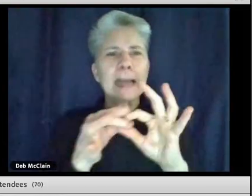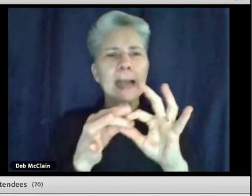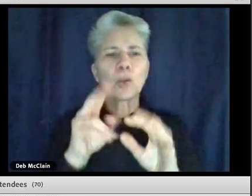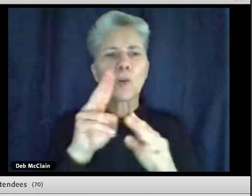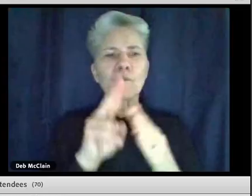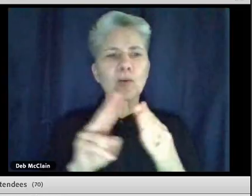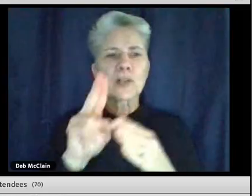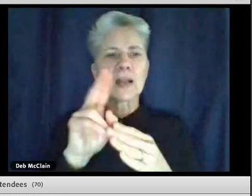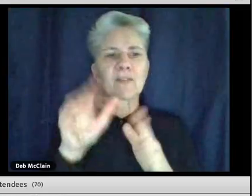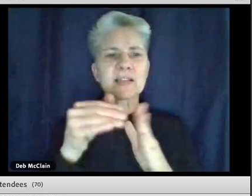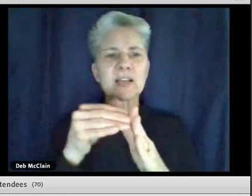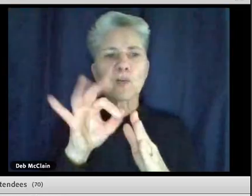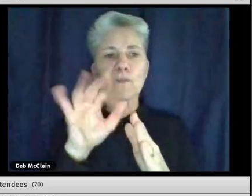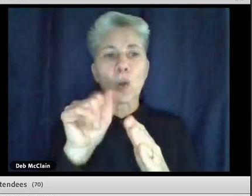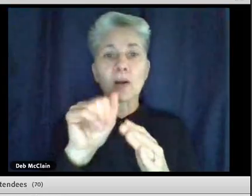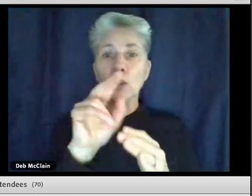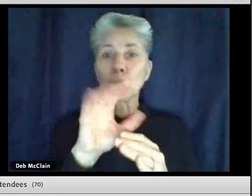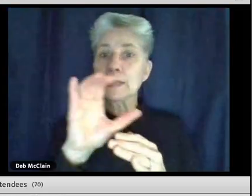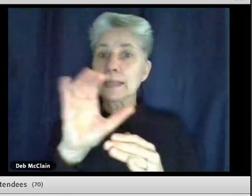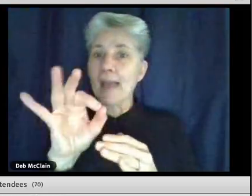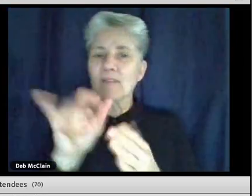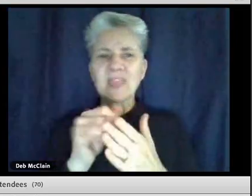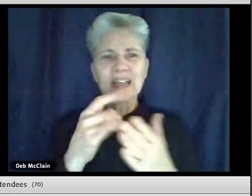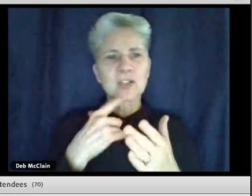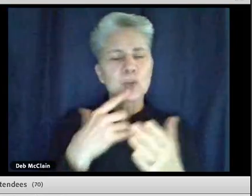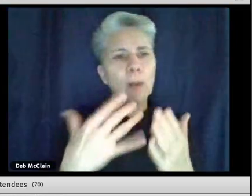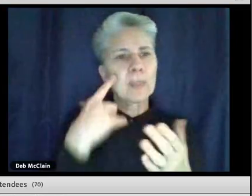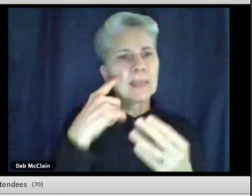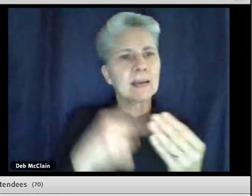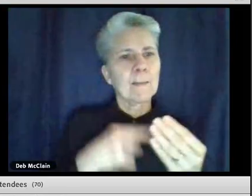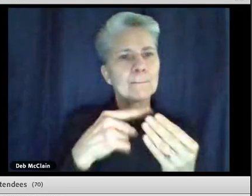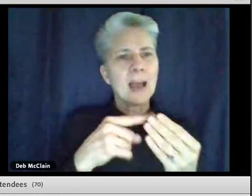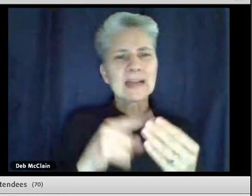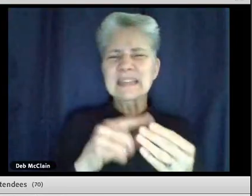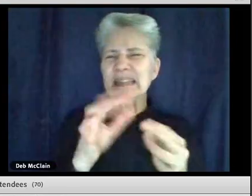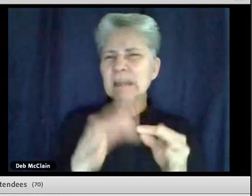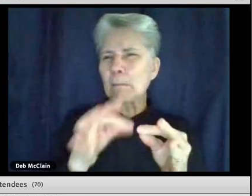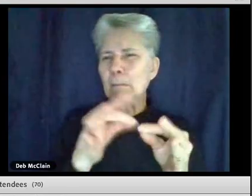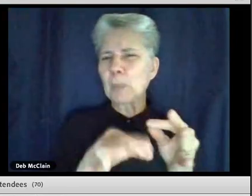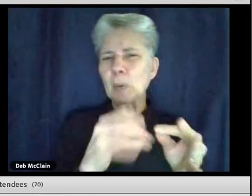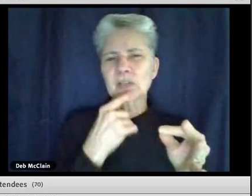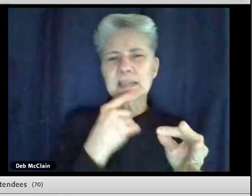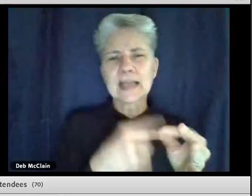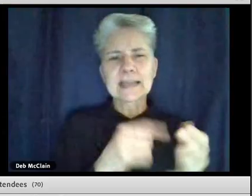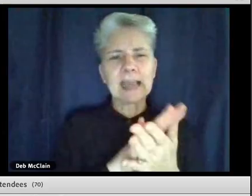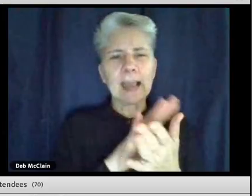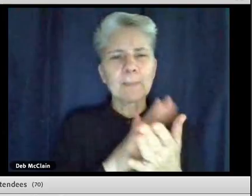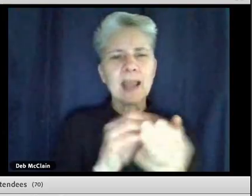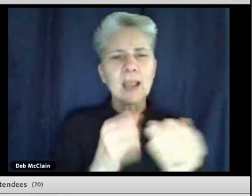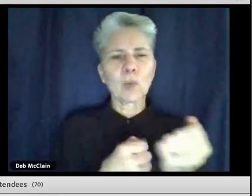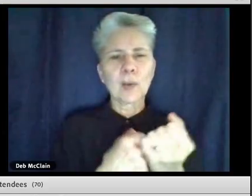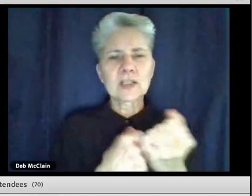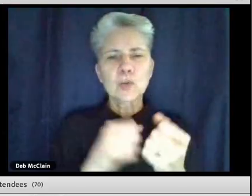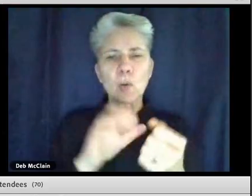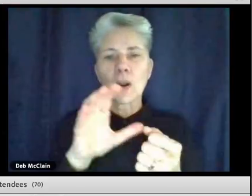And so this is the University of Central Florida Library, and these are things you might want to think about. This is very simple. This just says "Academic Resources